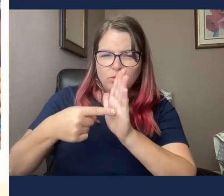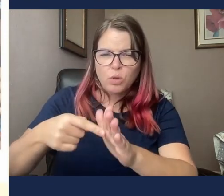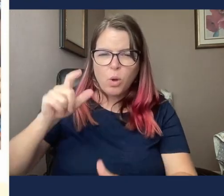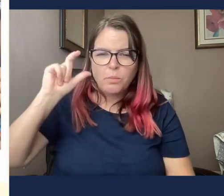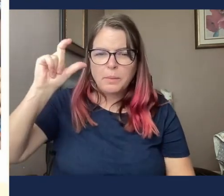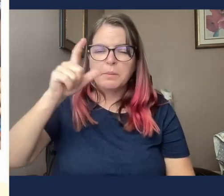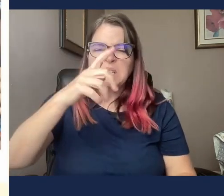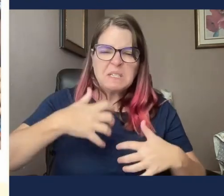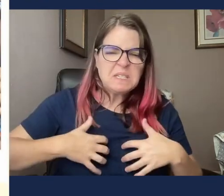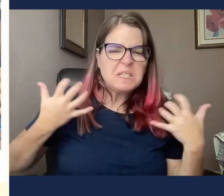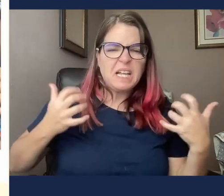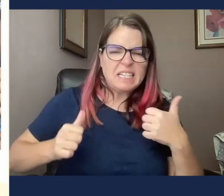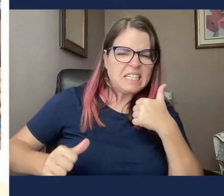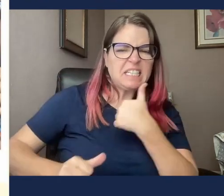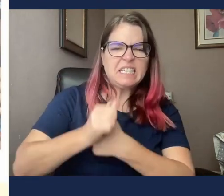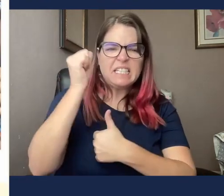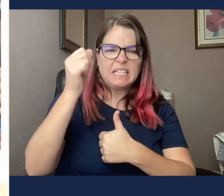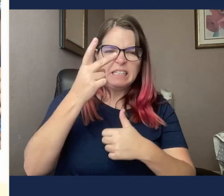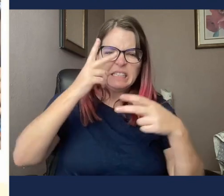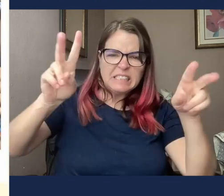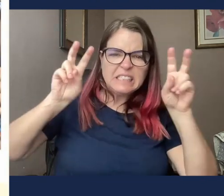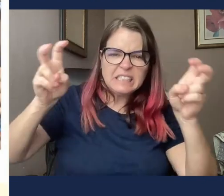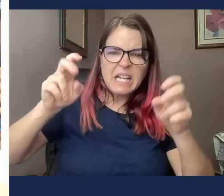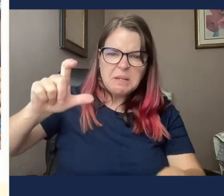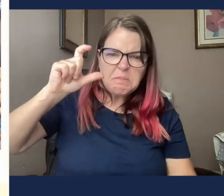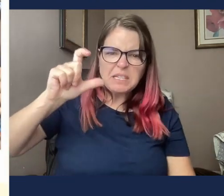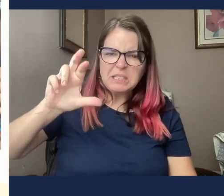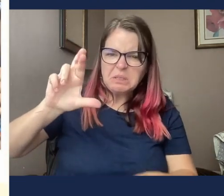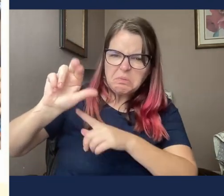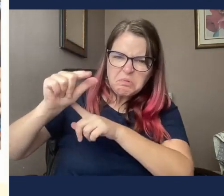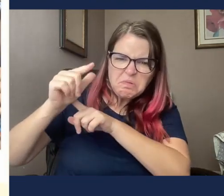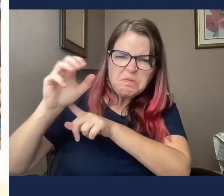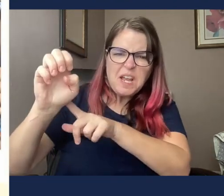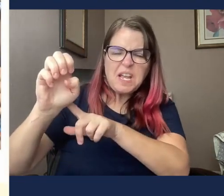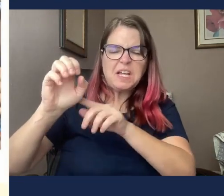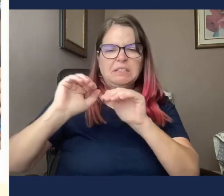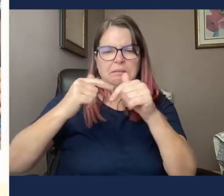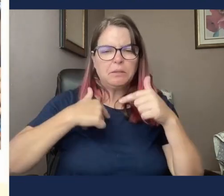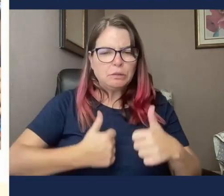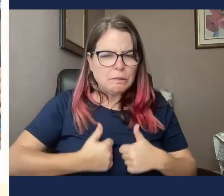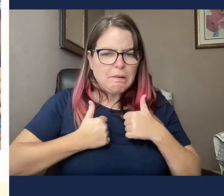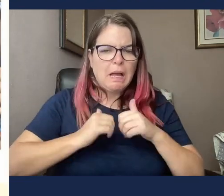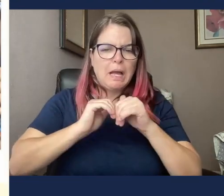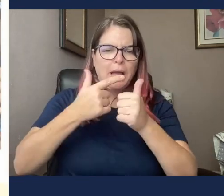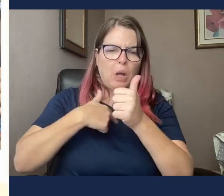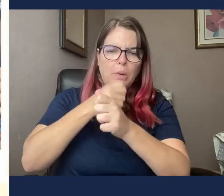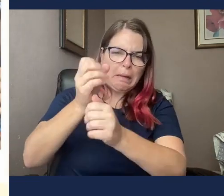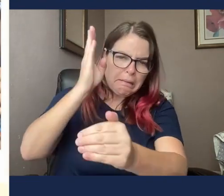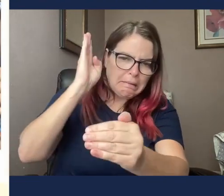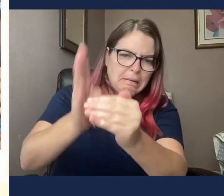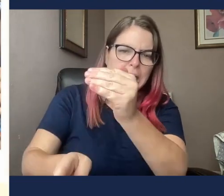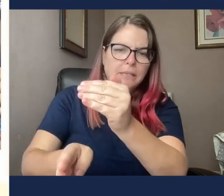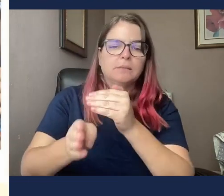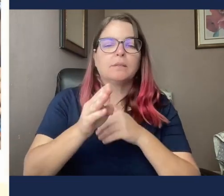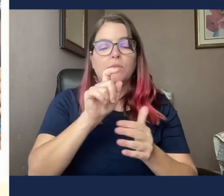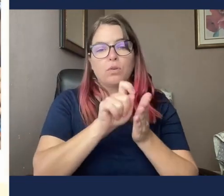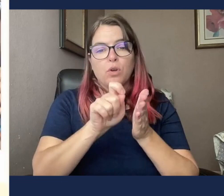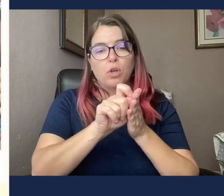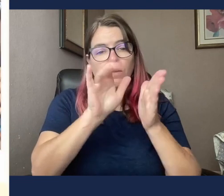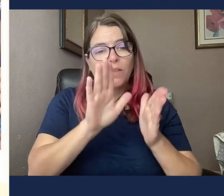Egyptians are coppedic Christians. Weep also -- COPTIC Christian